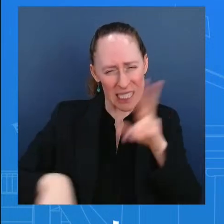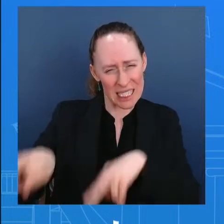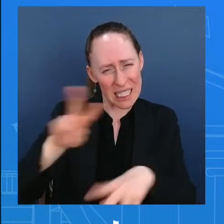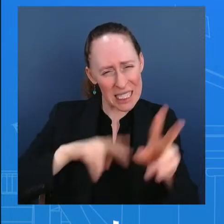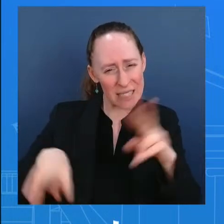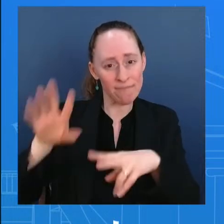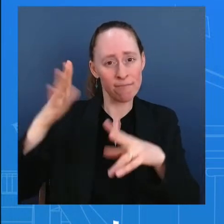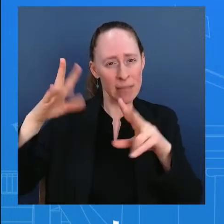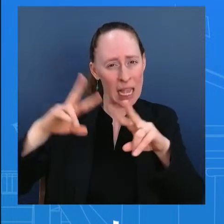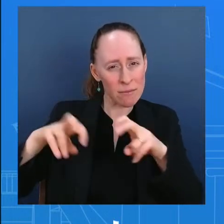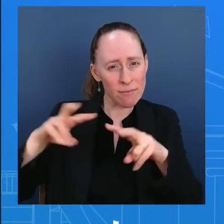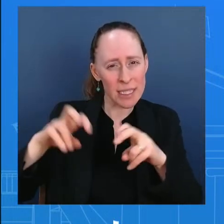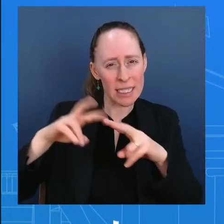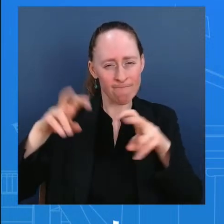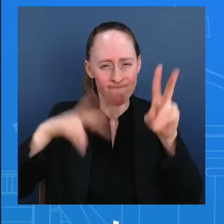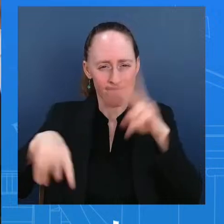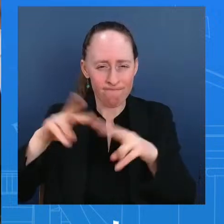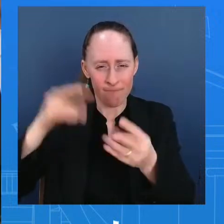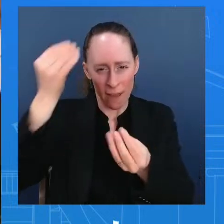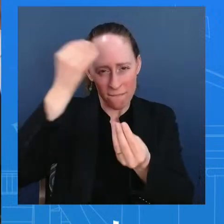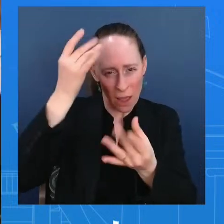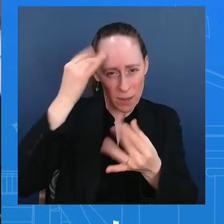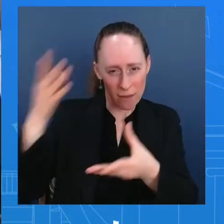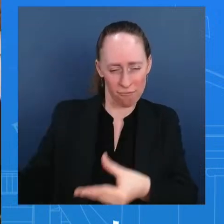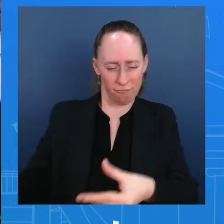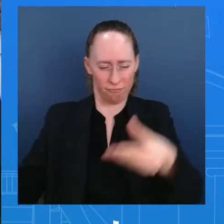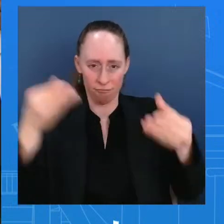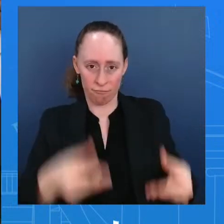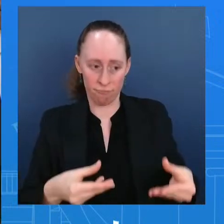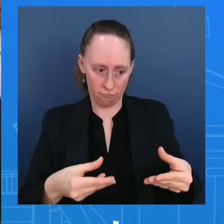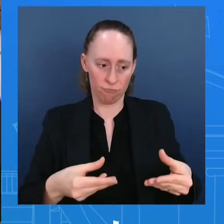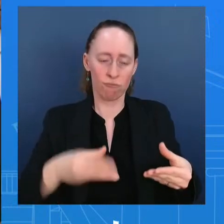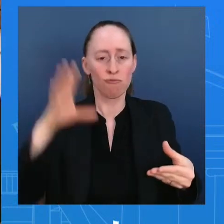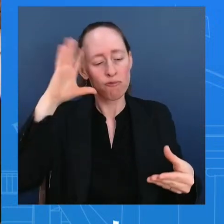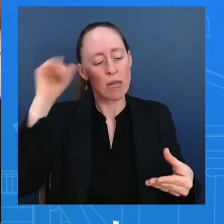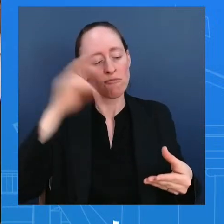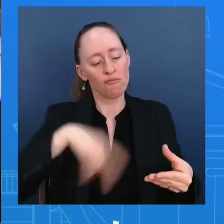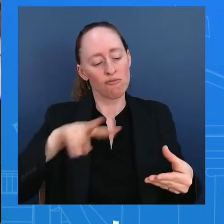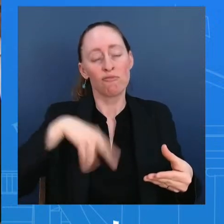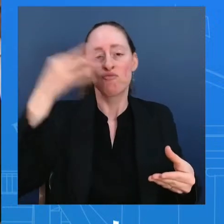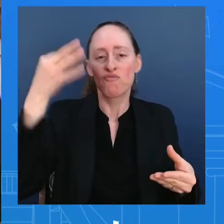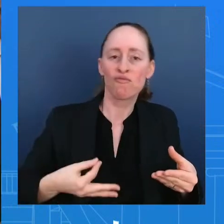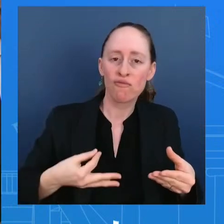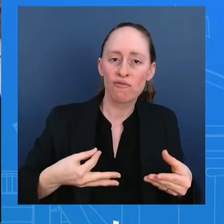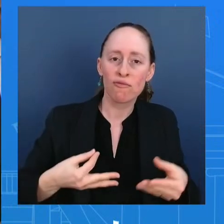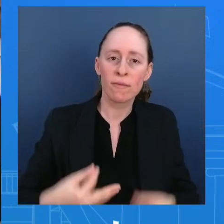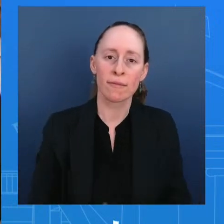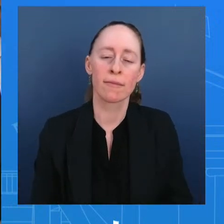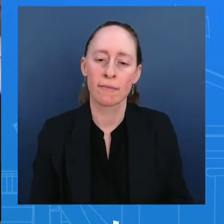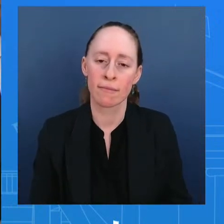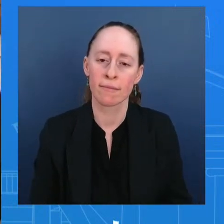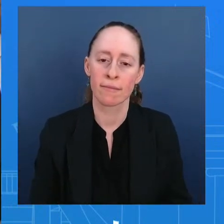And the president took this very seriously. The Press: So, if it’s specific to steel, that -- that’s sort of an industry that is -- Ms. Jean-Pierre: Yeah. The Press: -- really viewed differently than other --